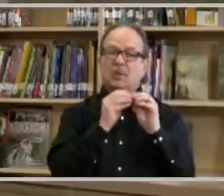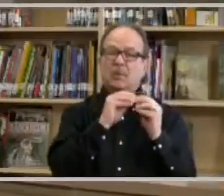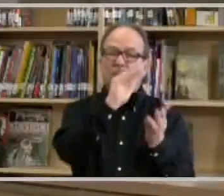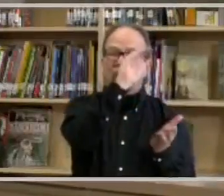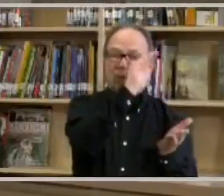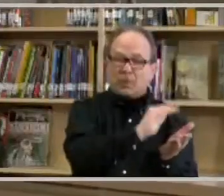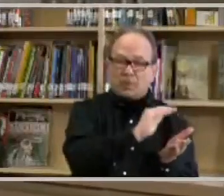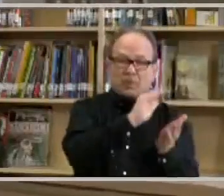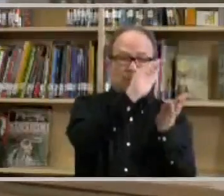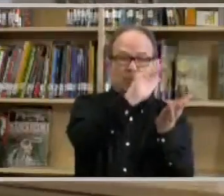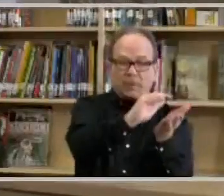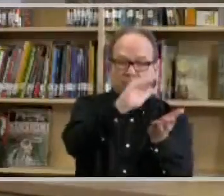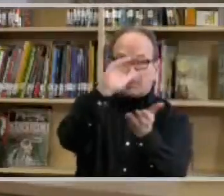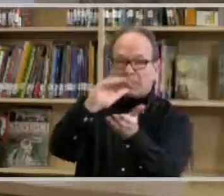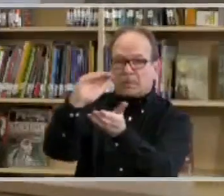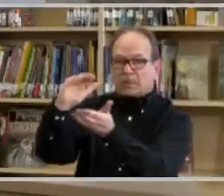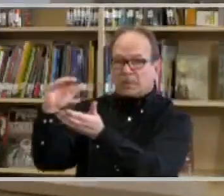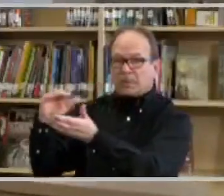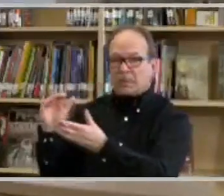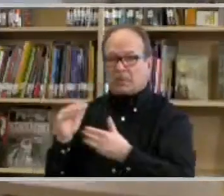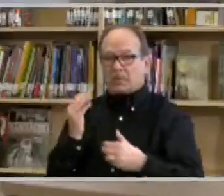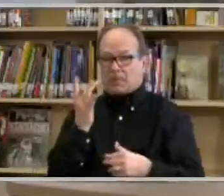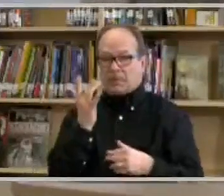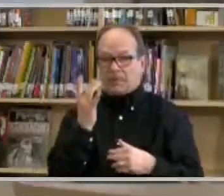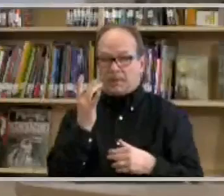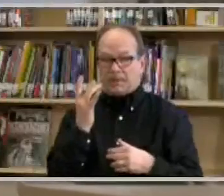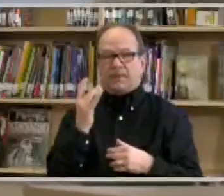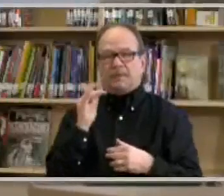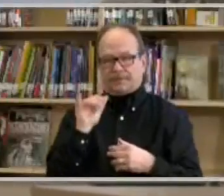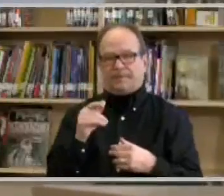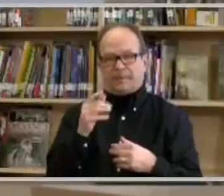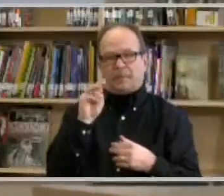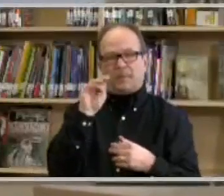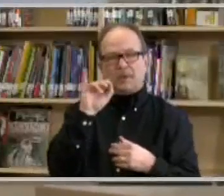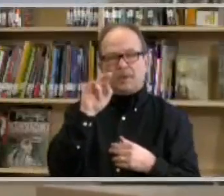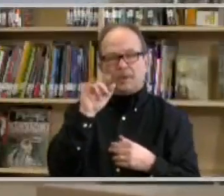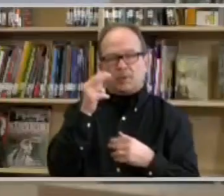DECREASES IN EACH OF THOSE POLICE SERVICE AREAS BECAUSE